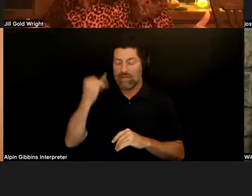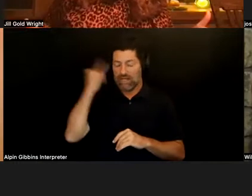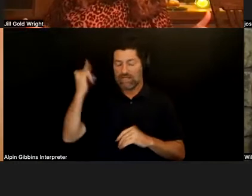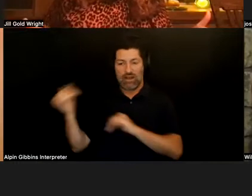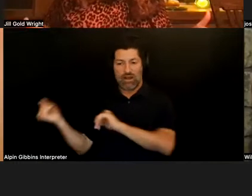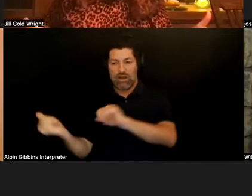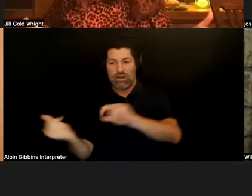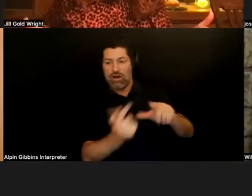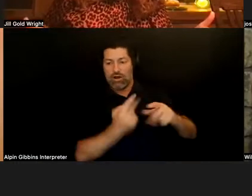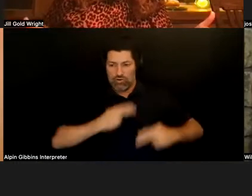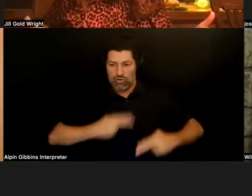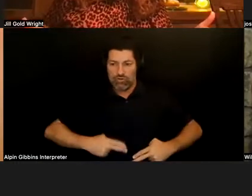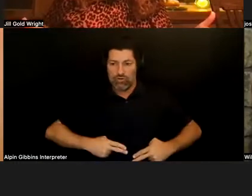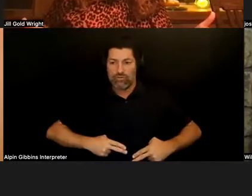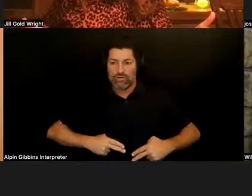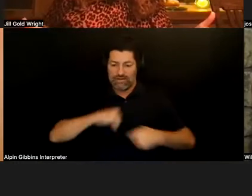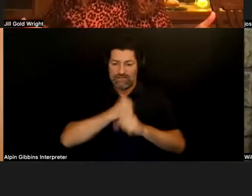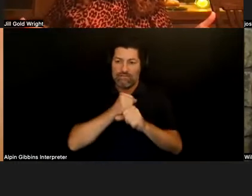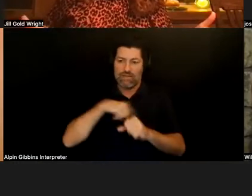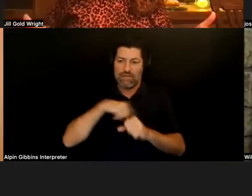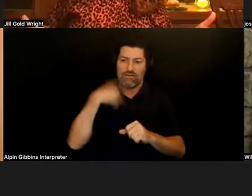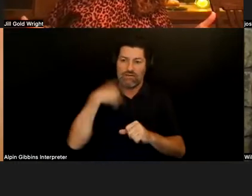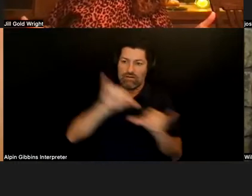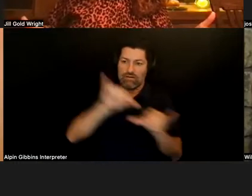Beings are in the made in the image of God says that in Genesis right?